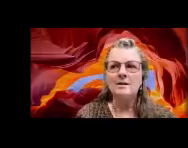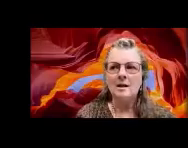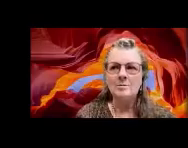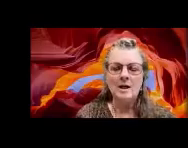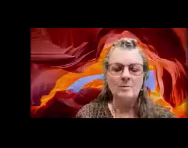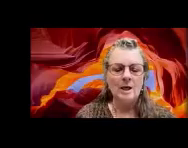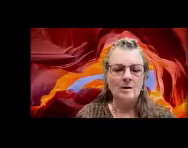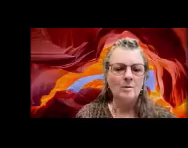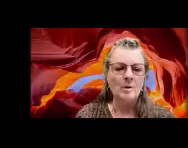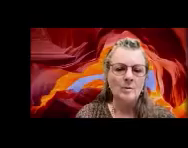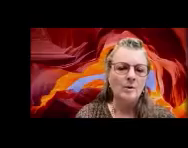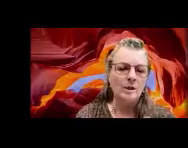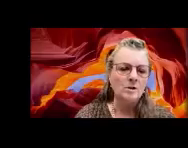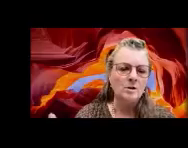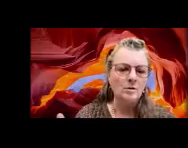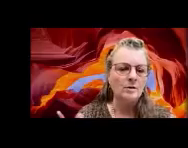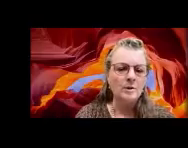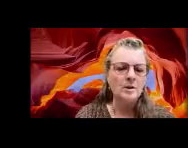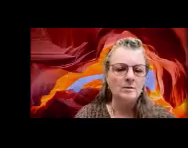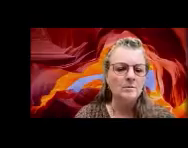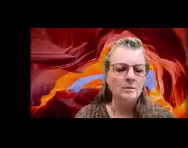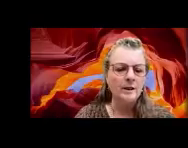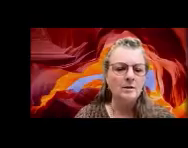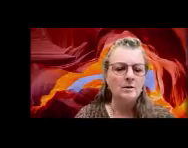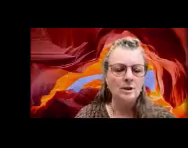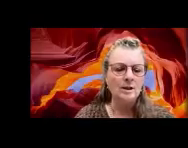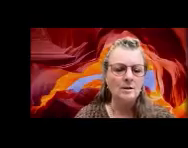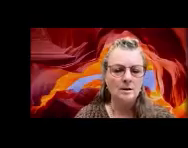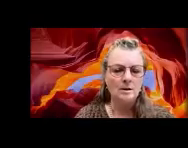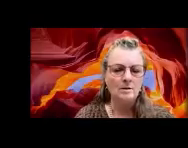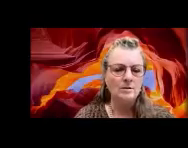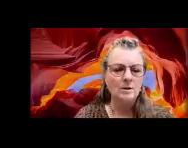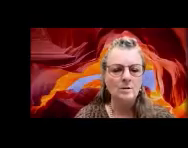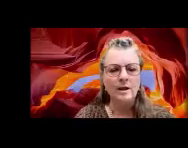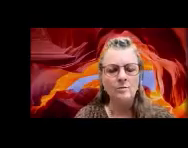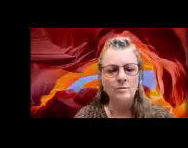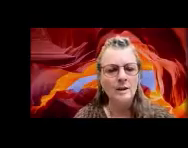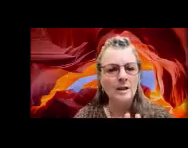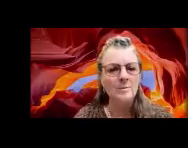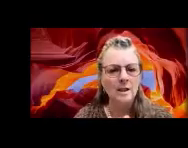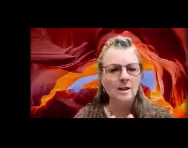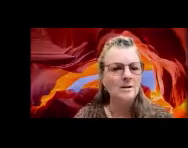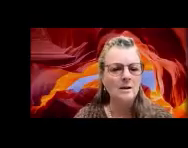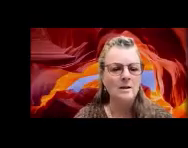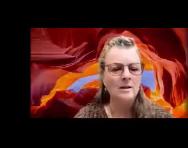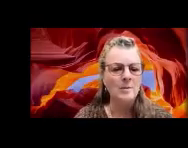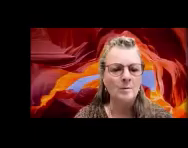the same time, can't remember what you just told them to do, like, two seconds ago. So, like, really mixed on the memory